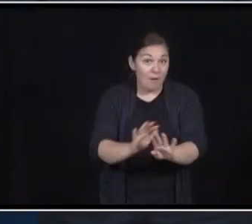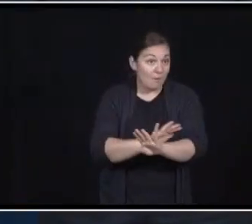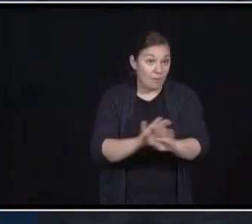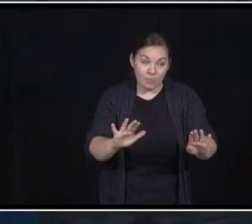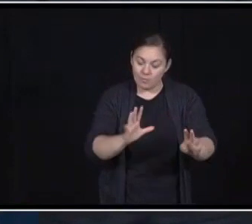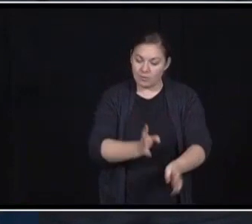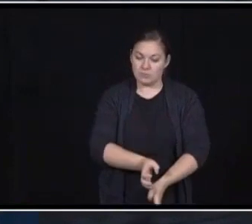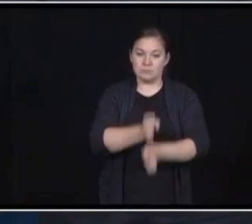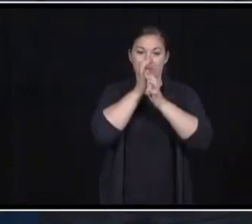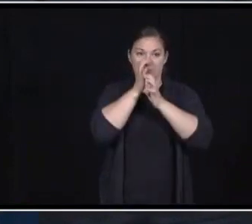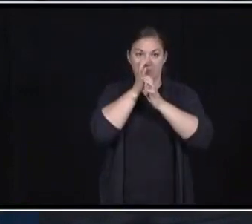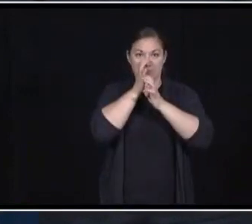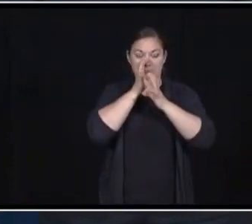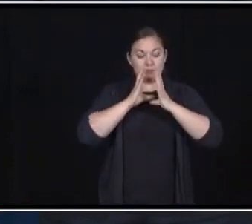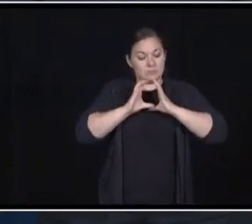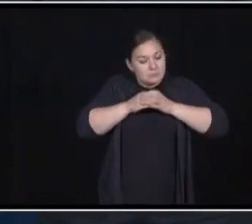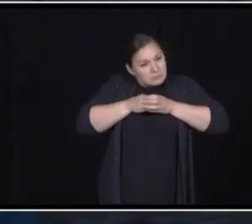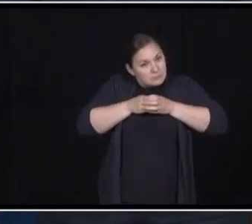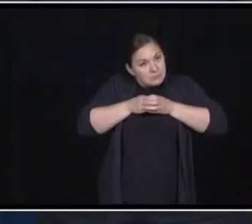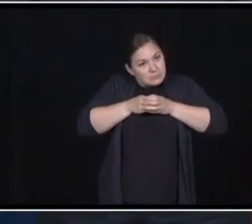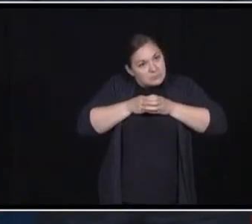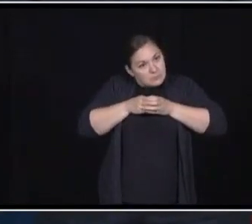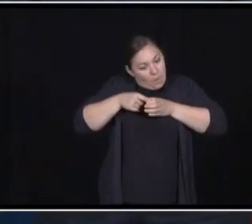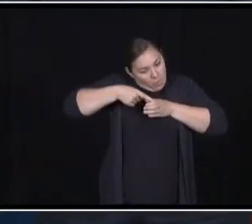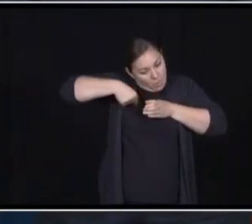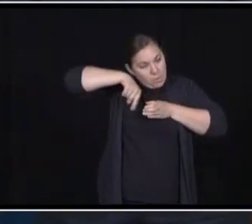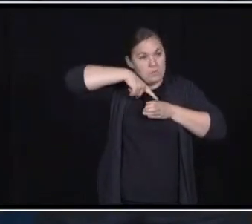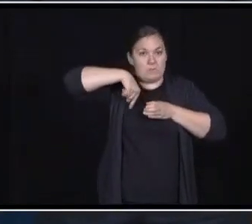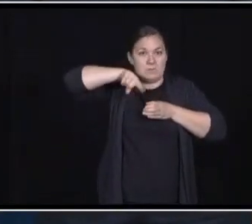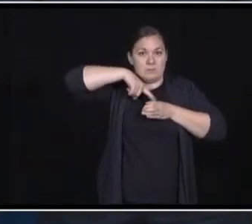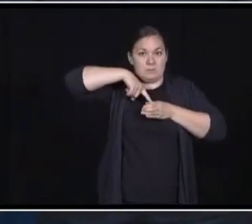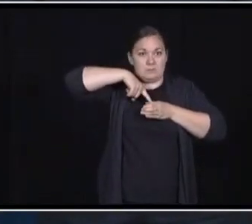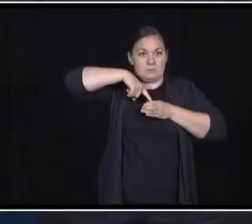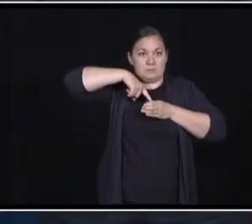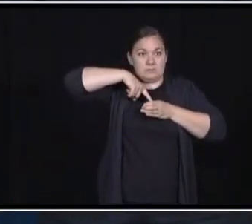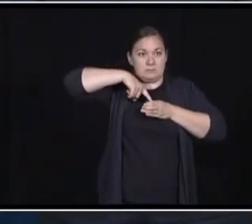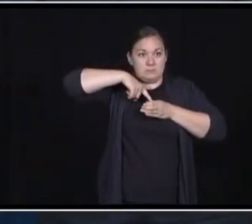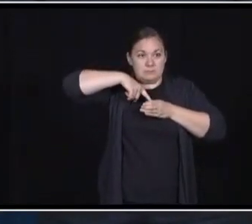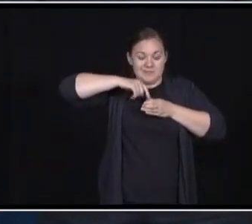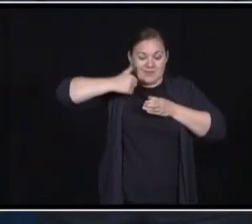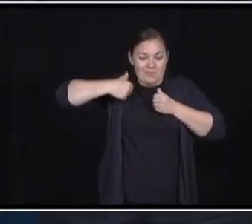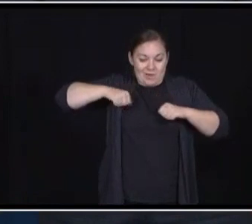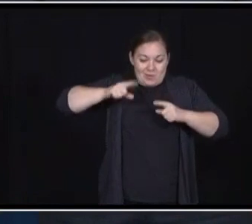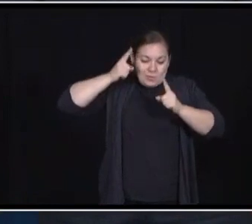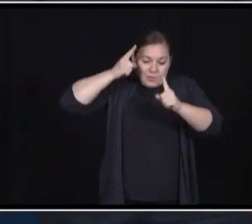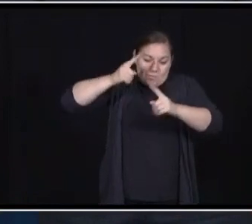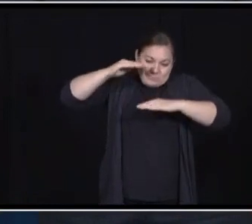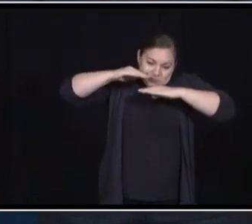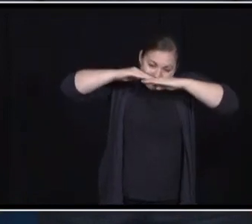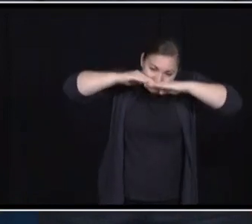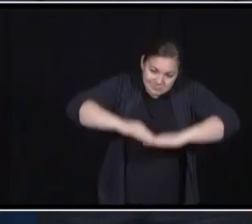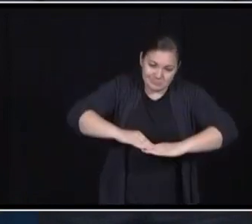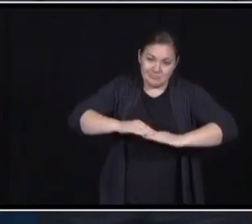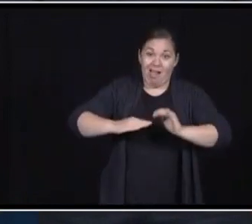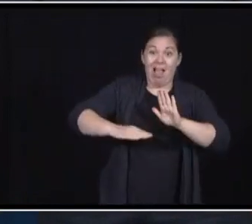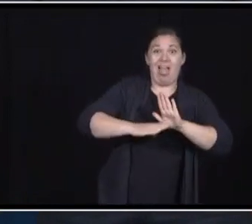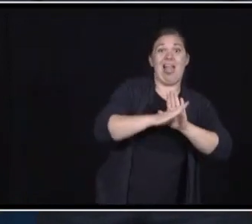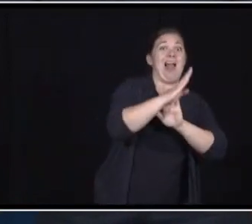conditions, you may not want to get together with them to protect their health and safety. Same thing, do not get involved with large